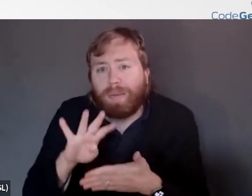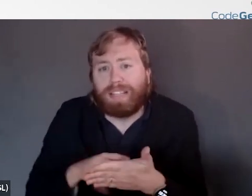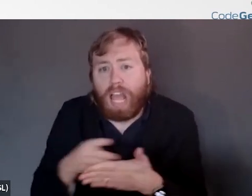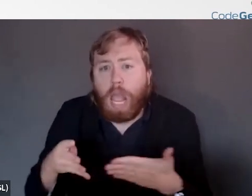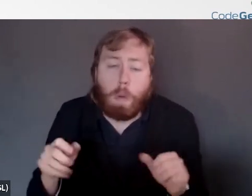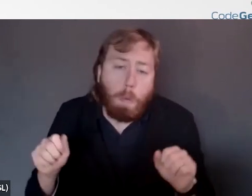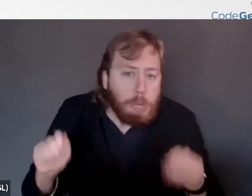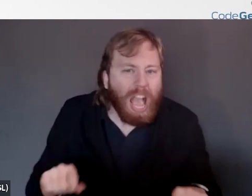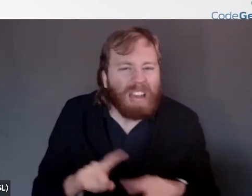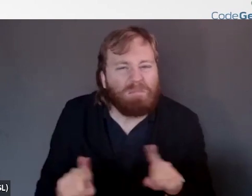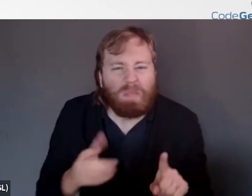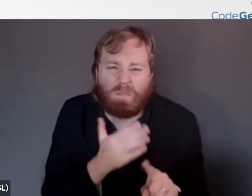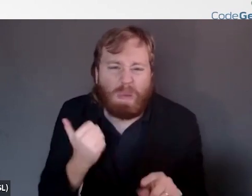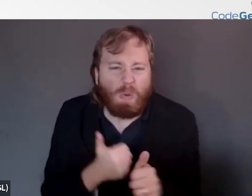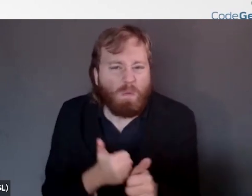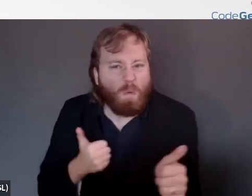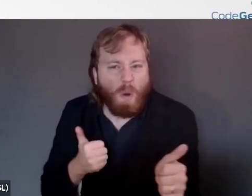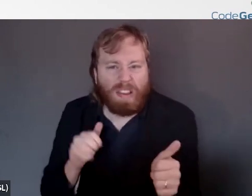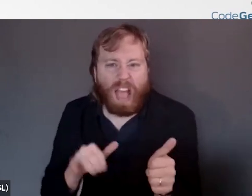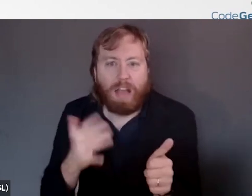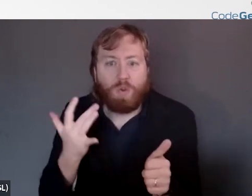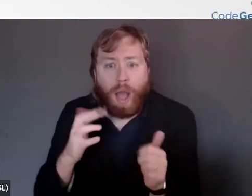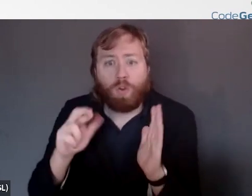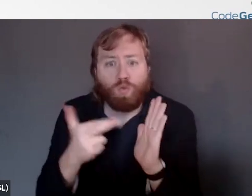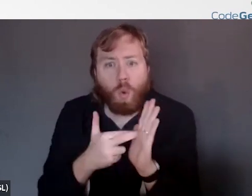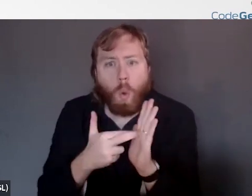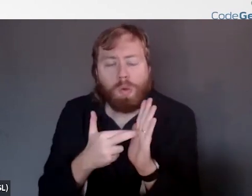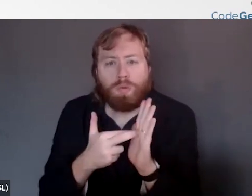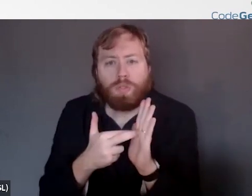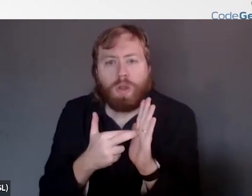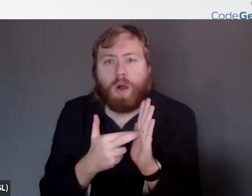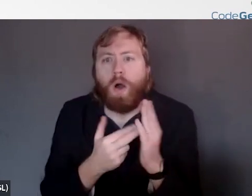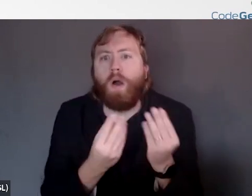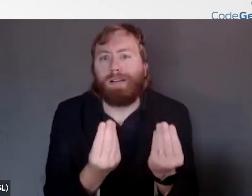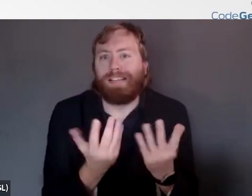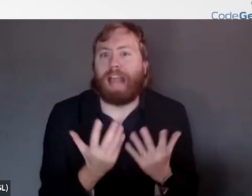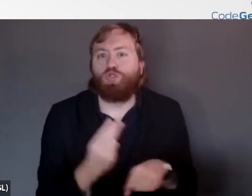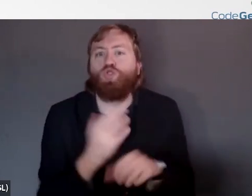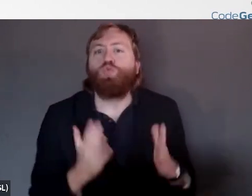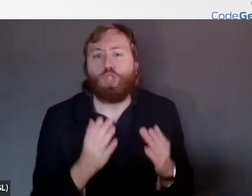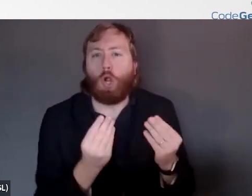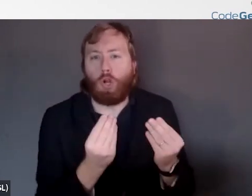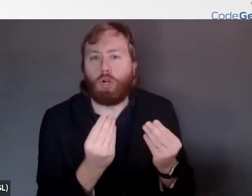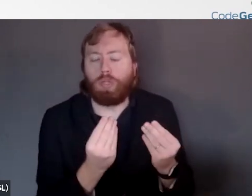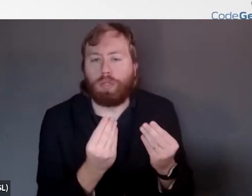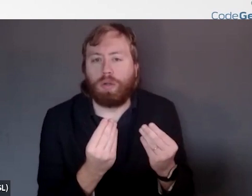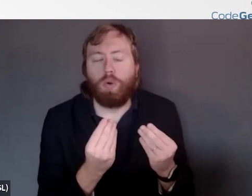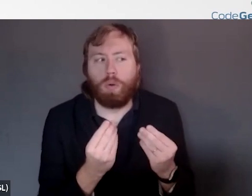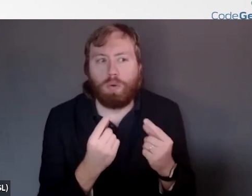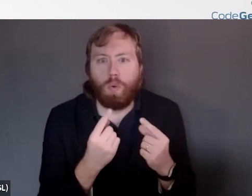because the roles are announced to the user. The user will understand that I'm on a button